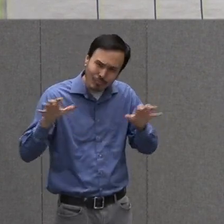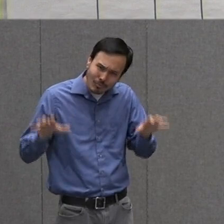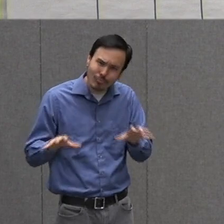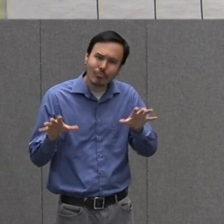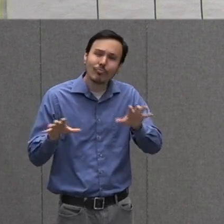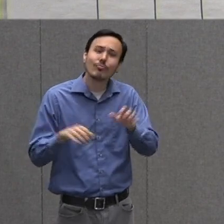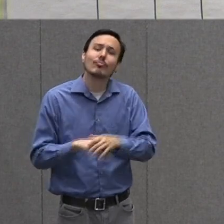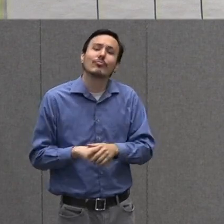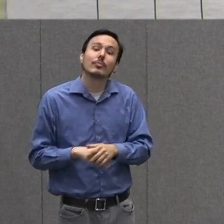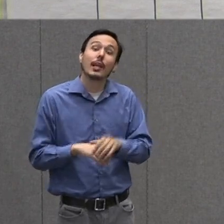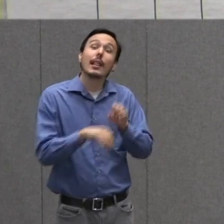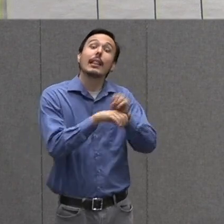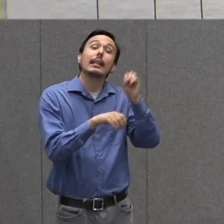They send messages.